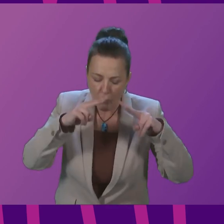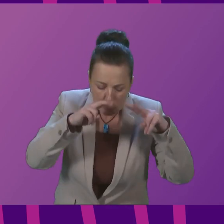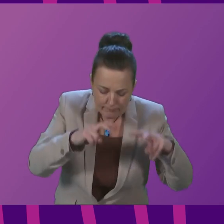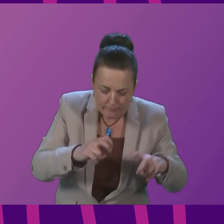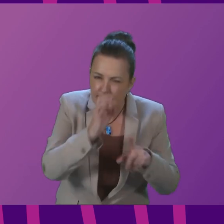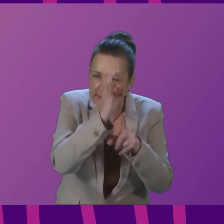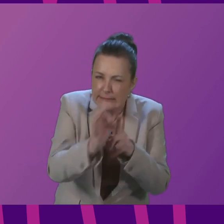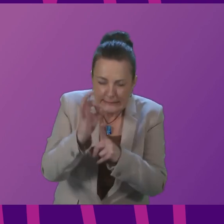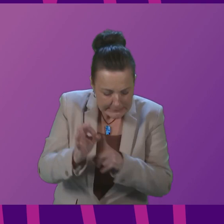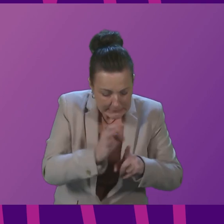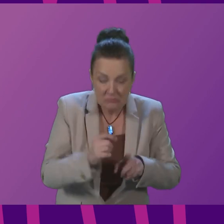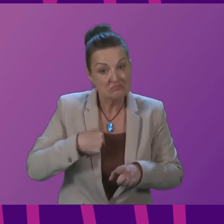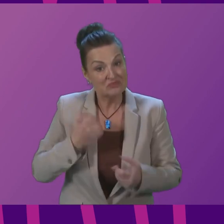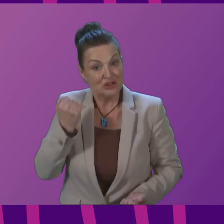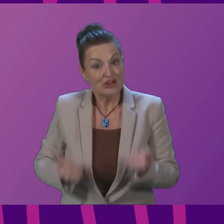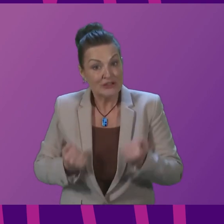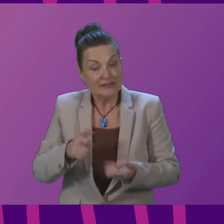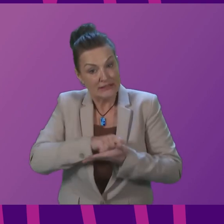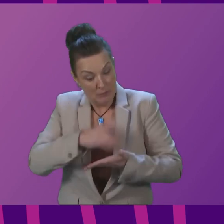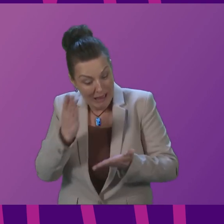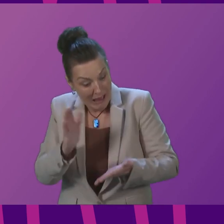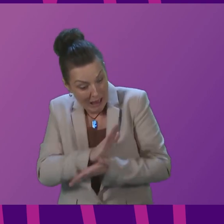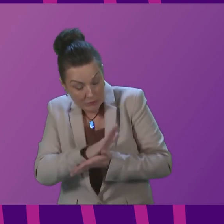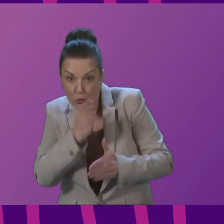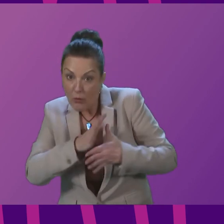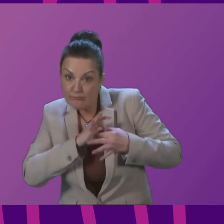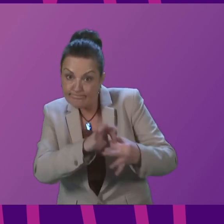the justice secretary would be happy to engage on that.